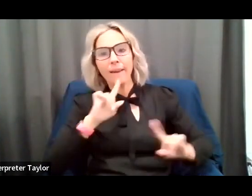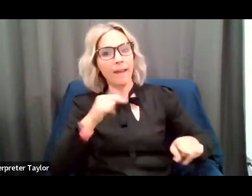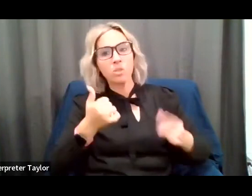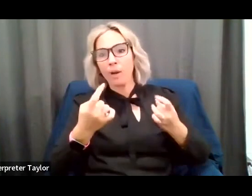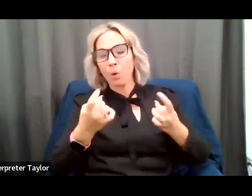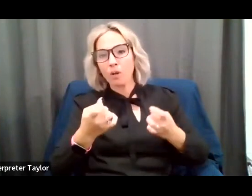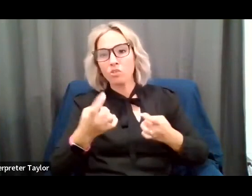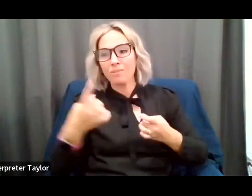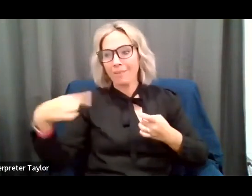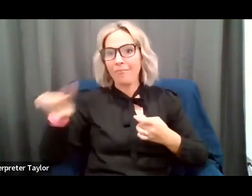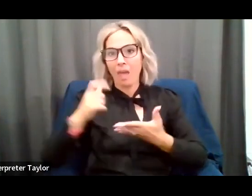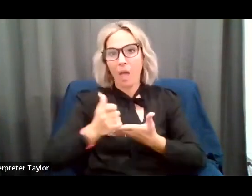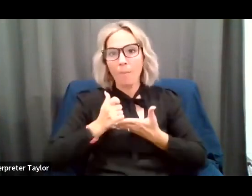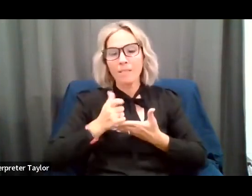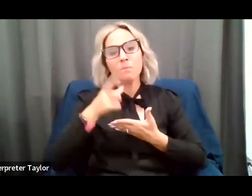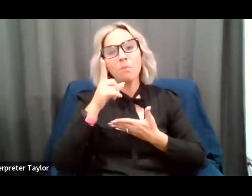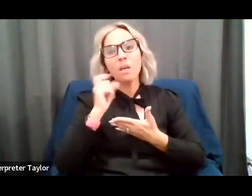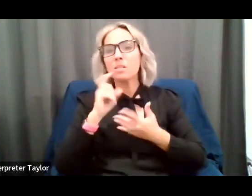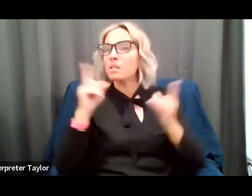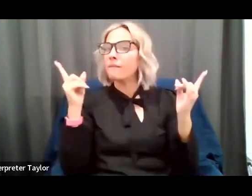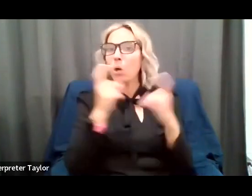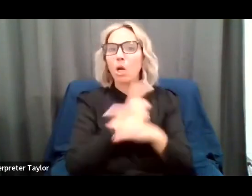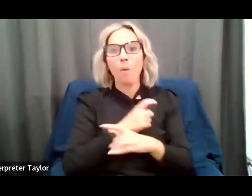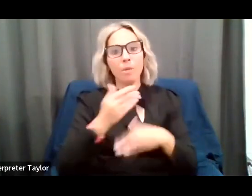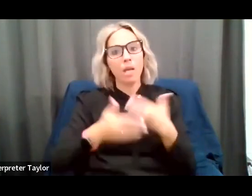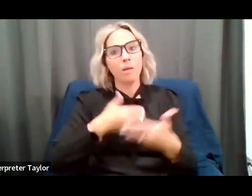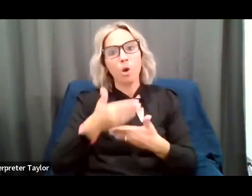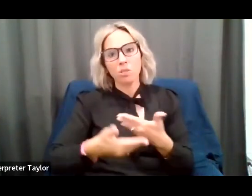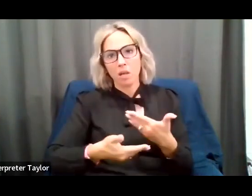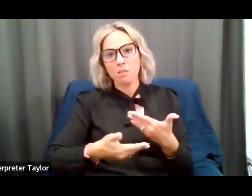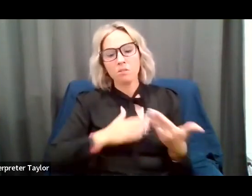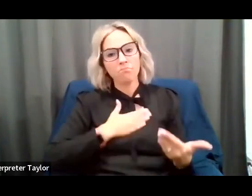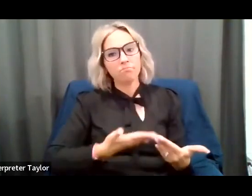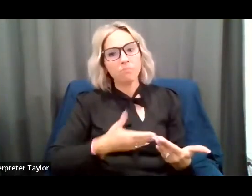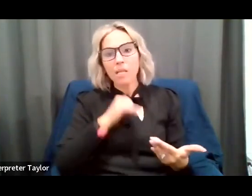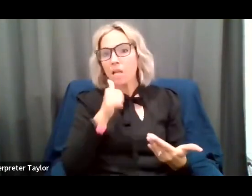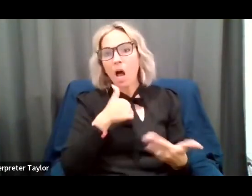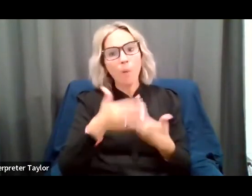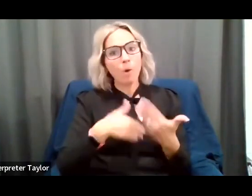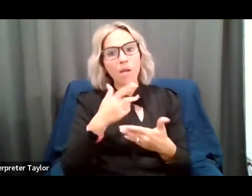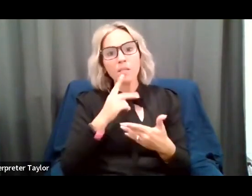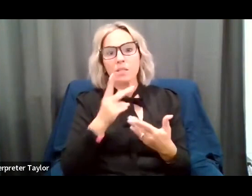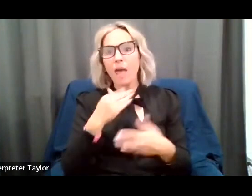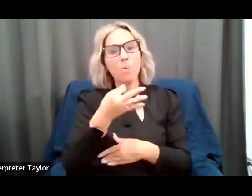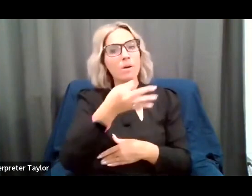the ones that help us because it is a very complicated process. And it's not a process that we're experts in by any means.